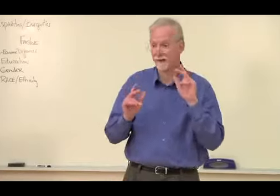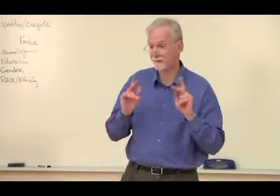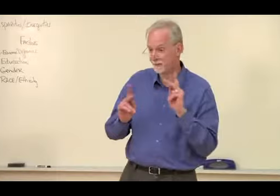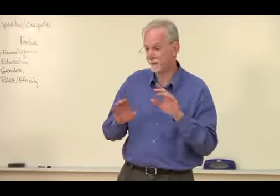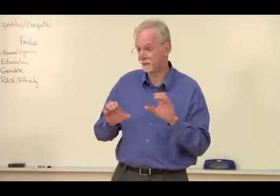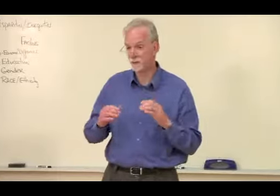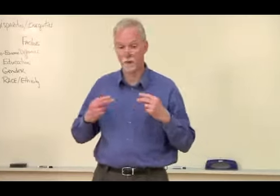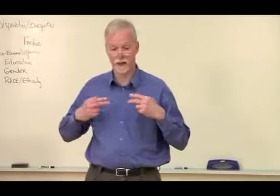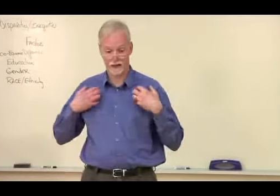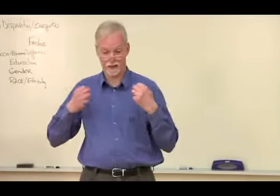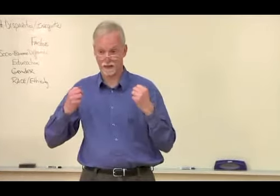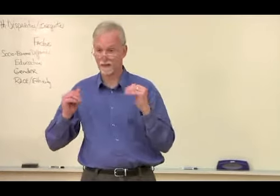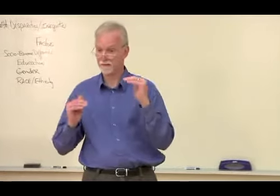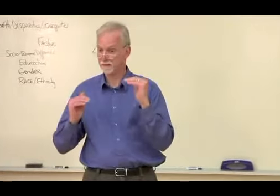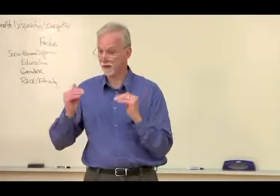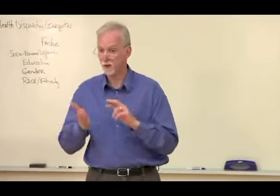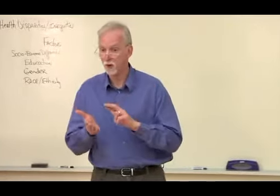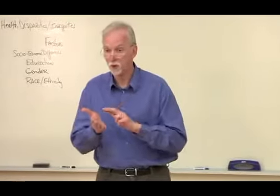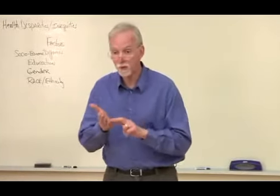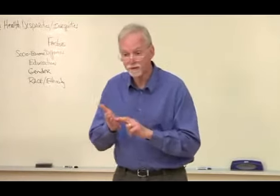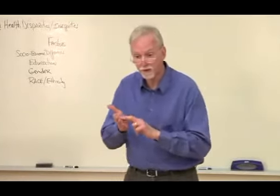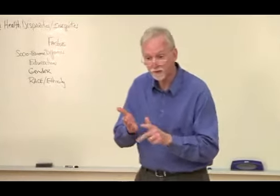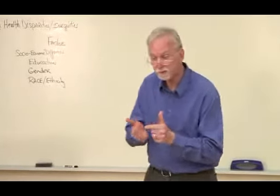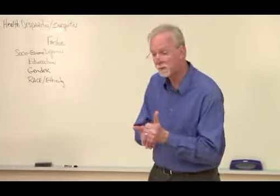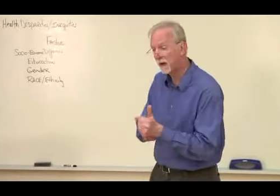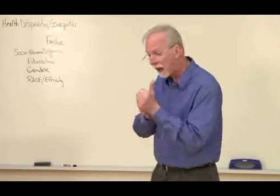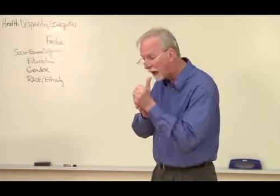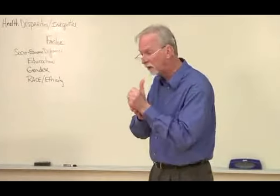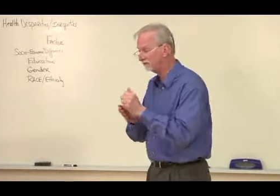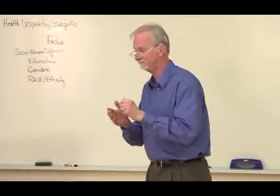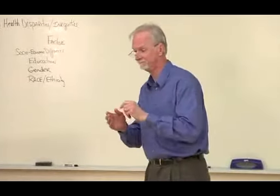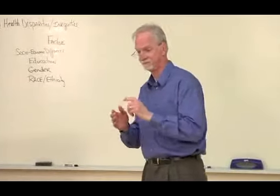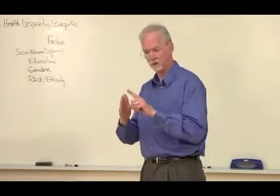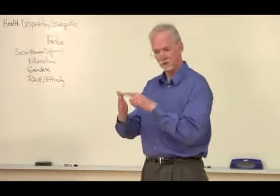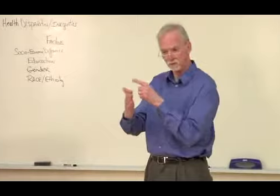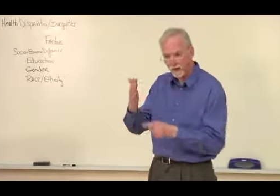That's why people do health disparities research to learn